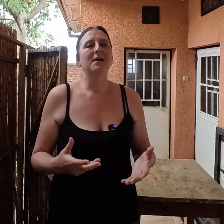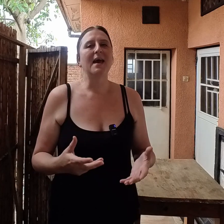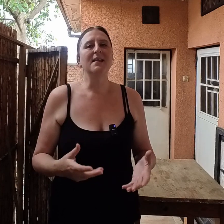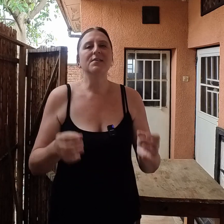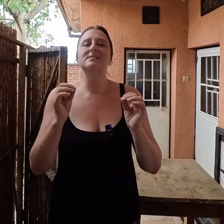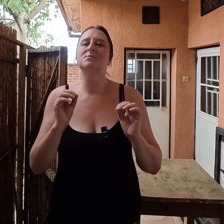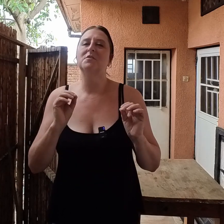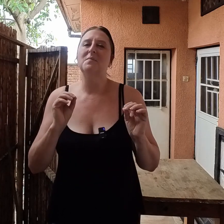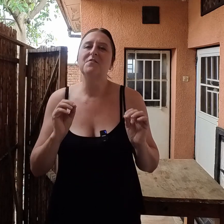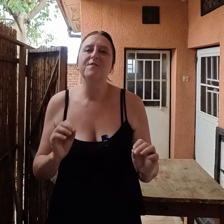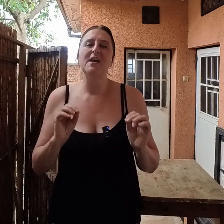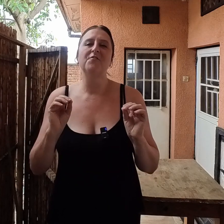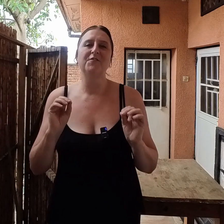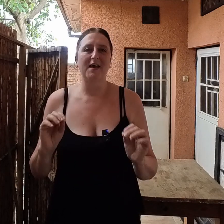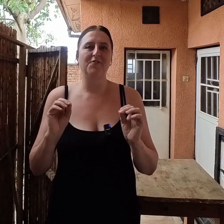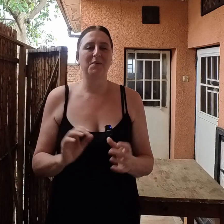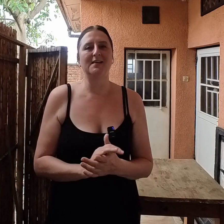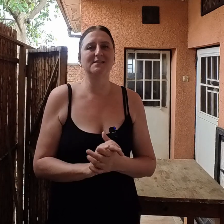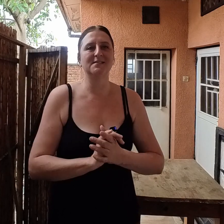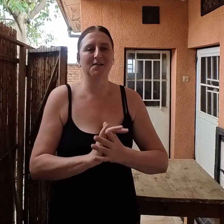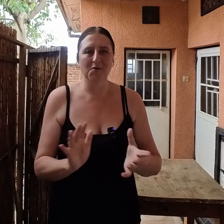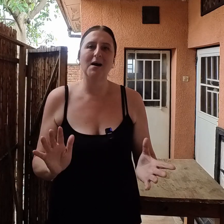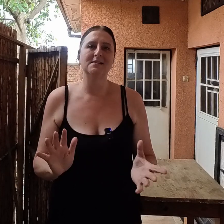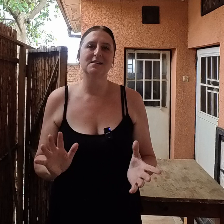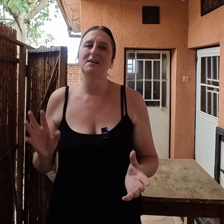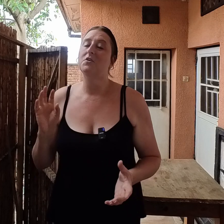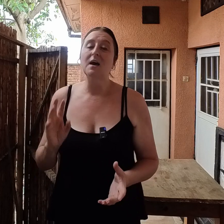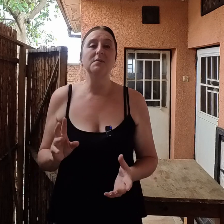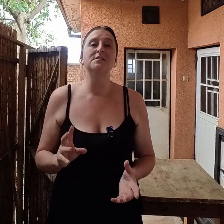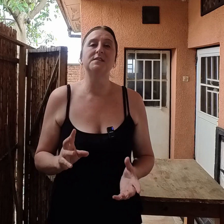Now again, this is one of my favourite, favourite places in Rwanda. If you're coming to